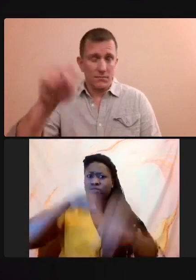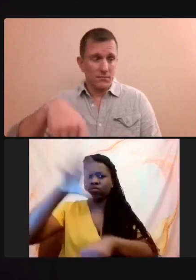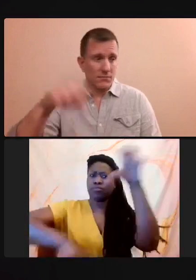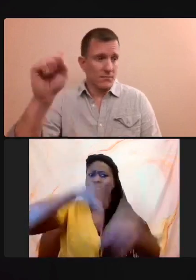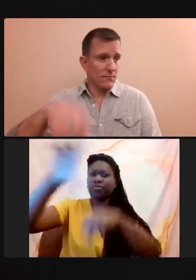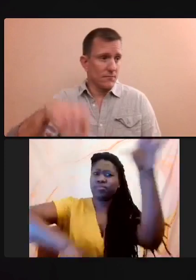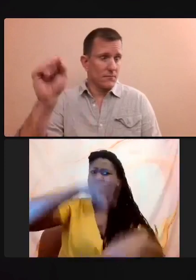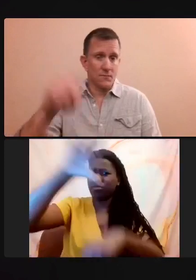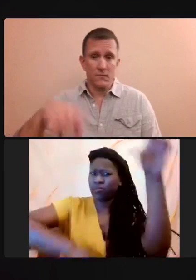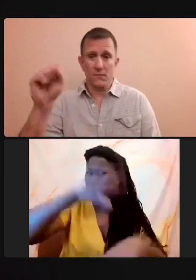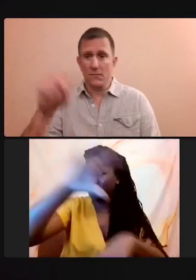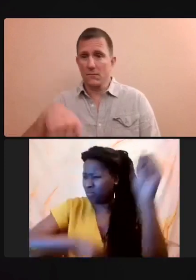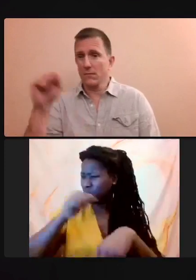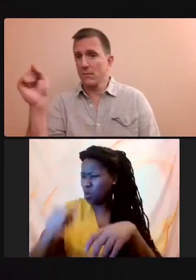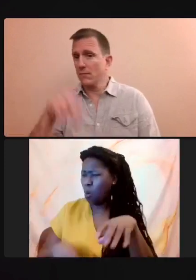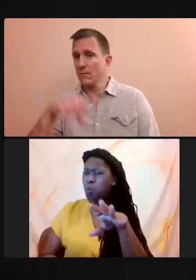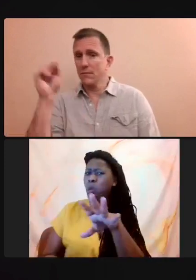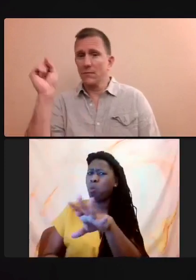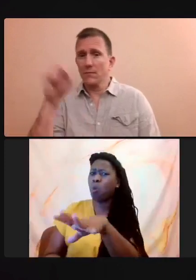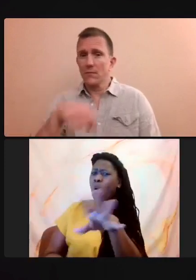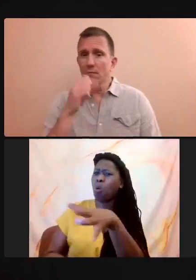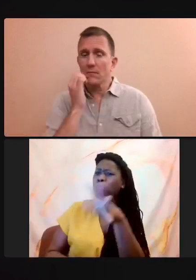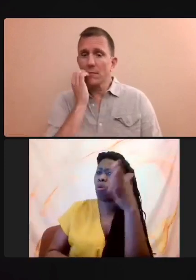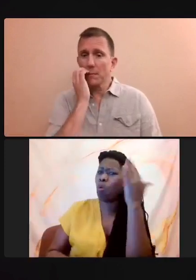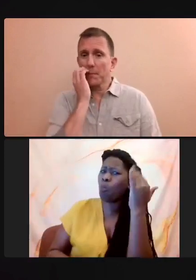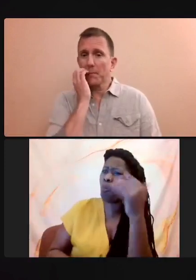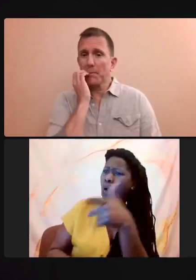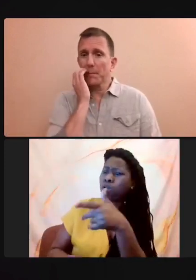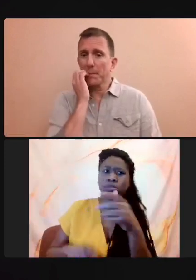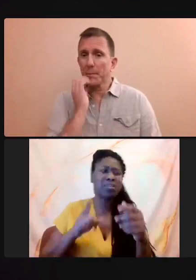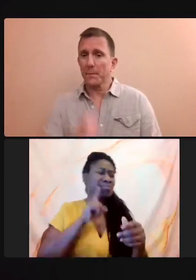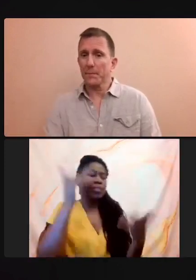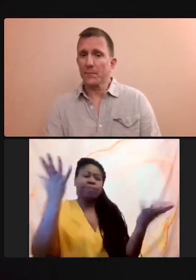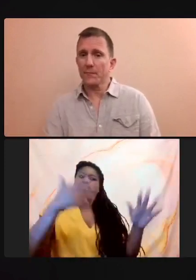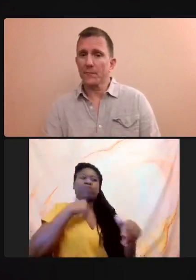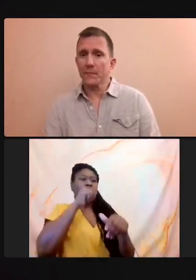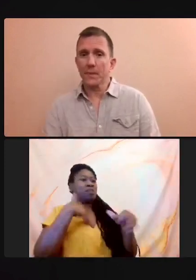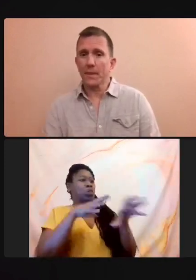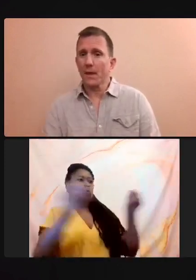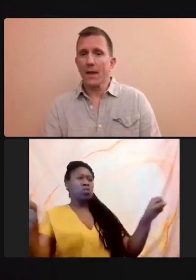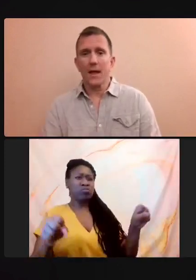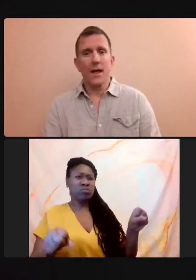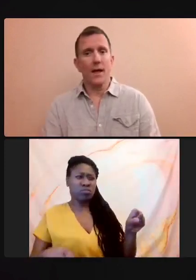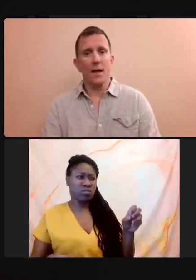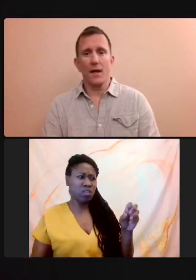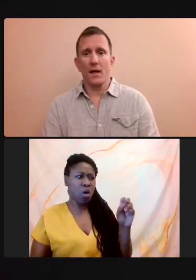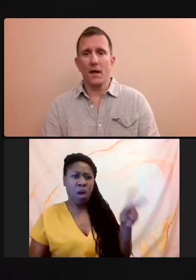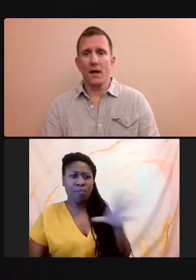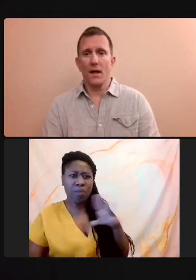and where, again, if they're saying, okay, you know, why are you taking a bad backseat approach, right?